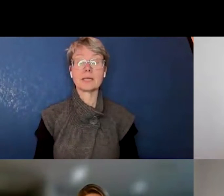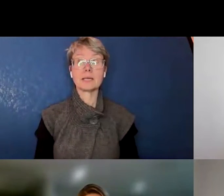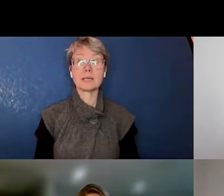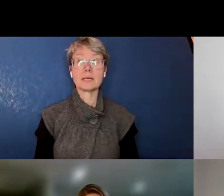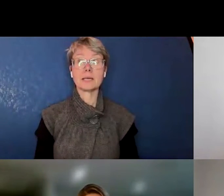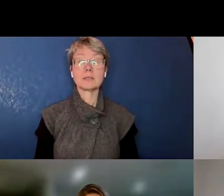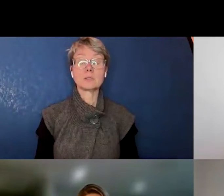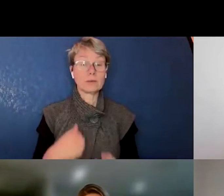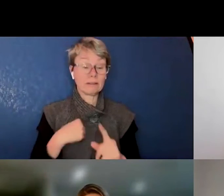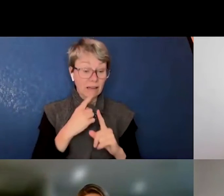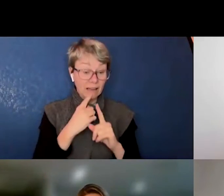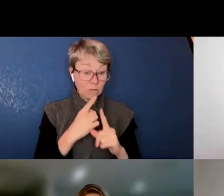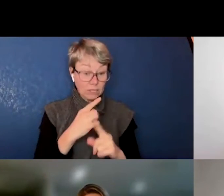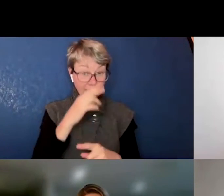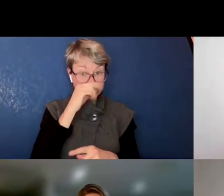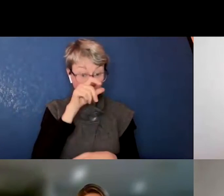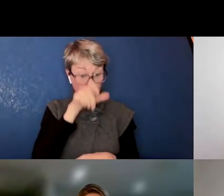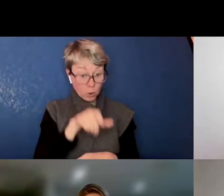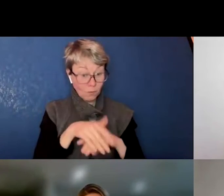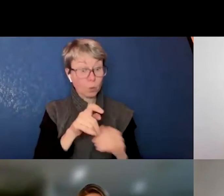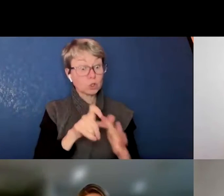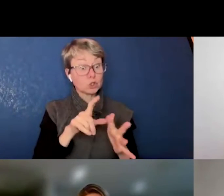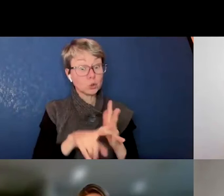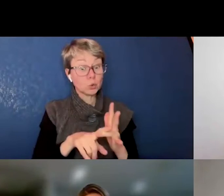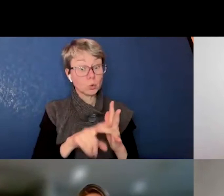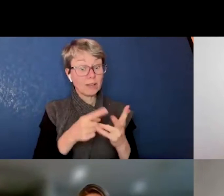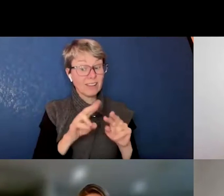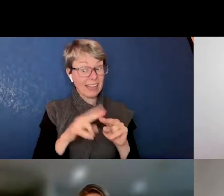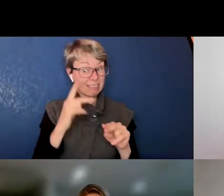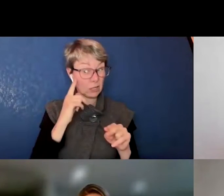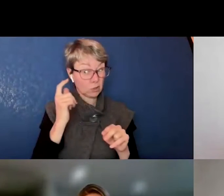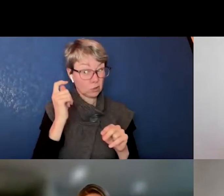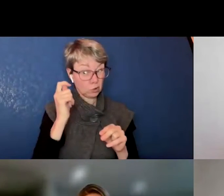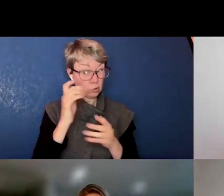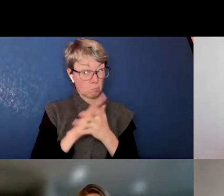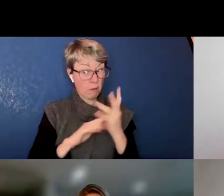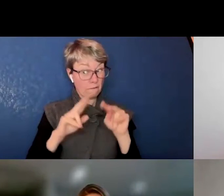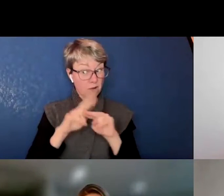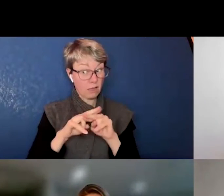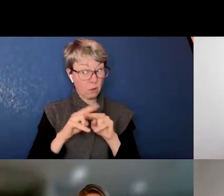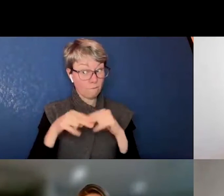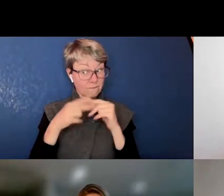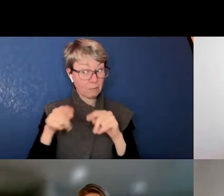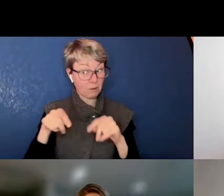person about what to do if they think that they're about to be taken overseas to get forc married um